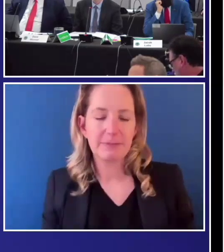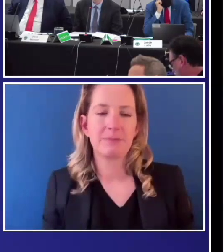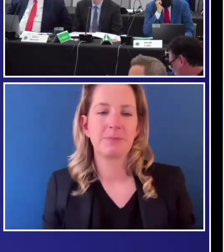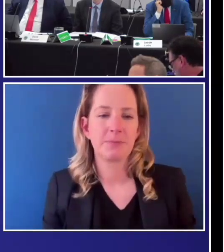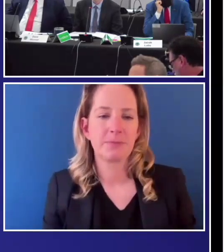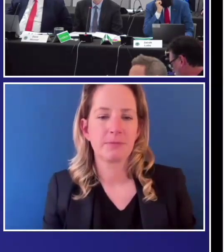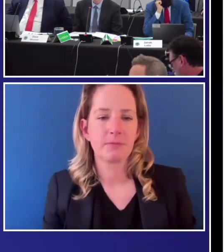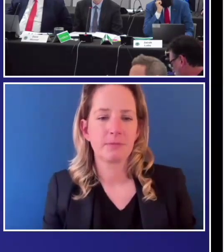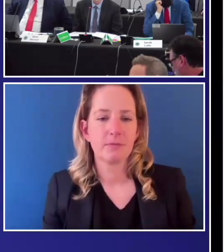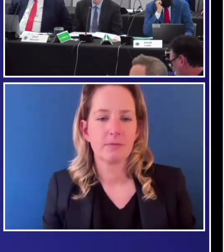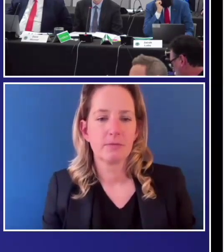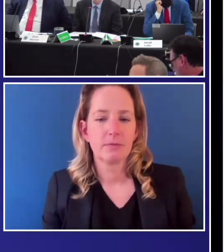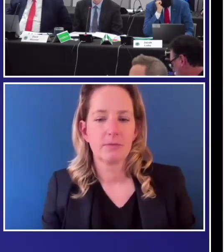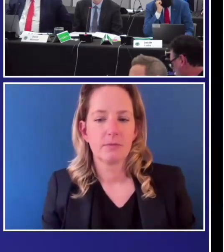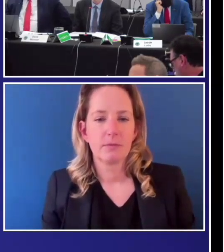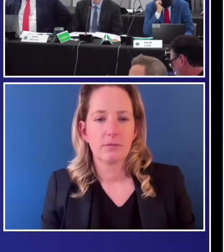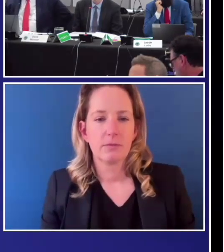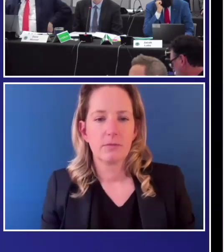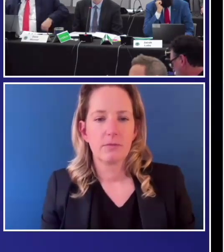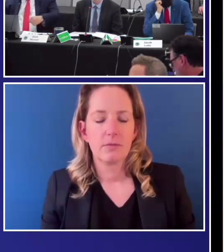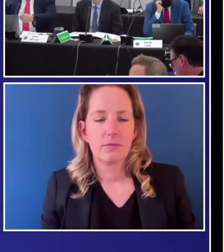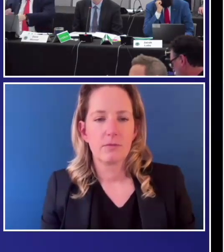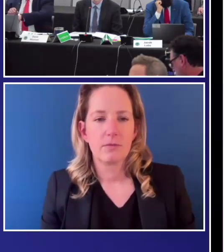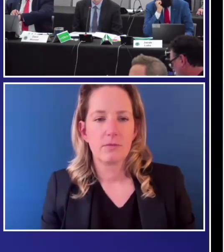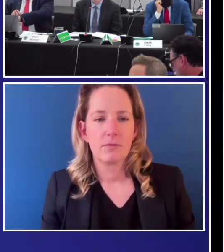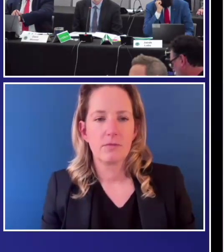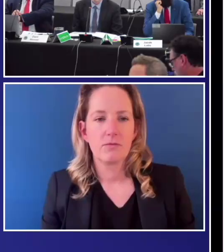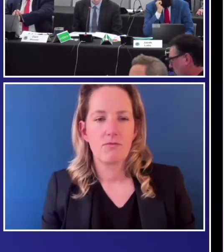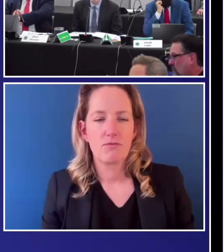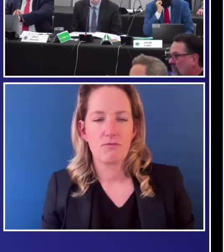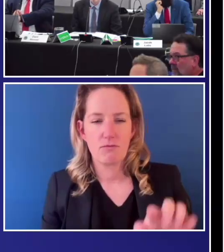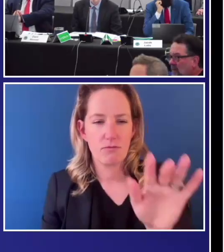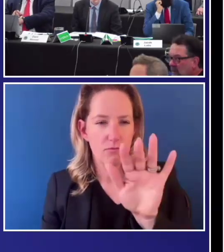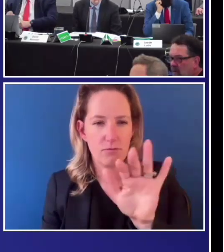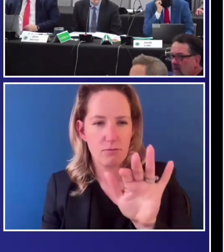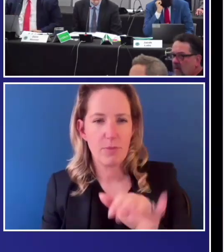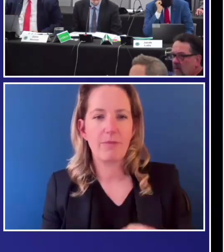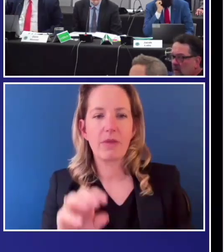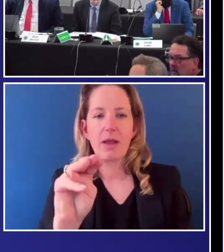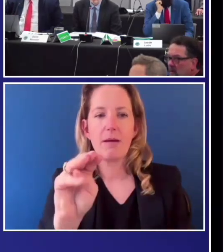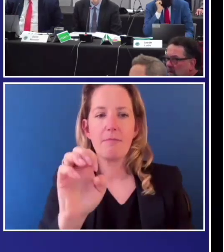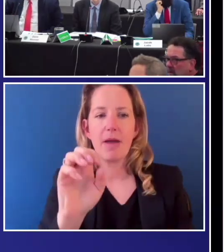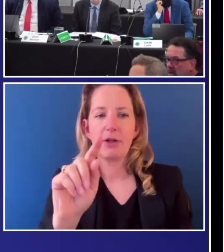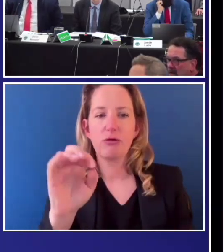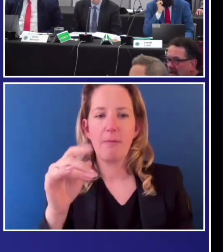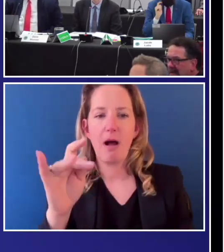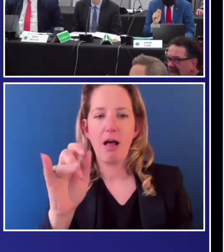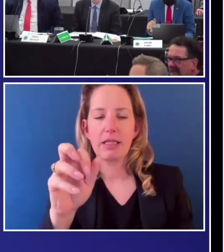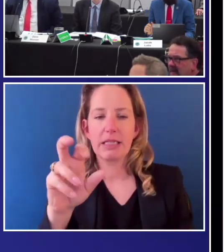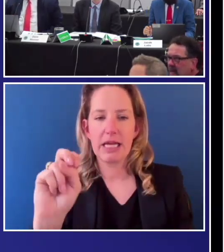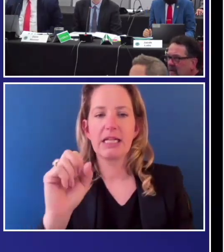further. We have deleted the definition of metropolitan statistical area because it